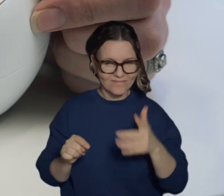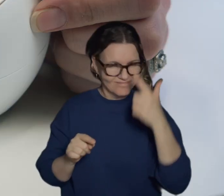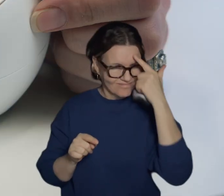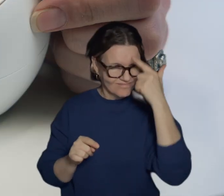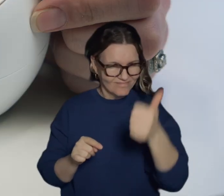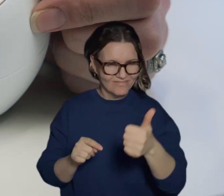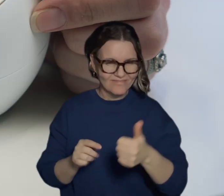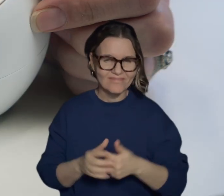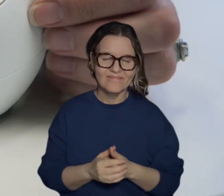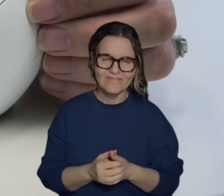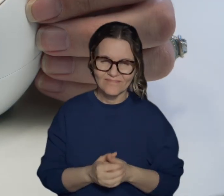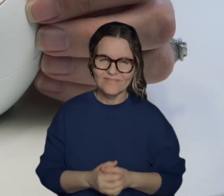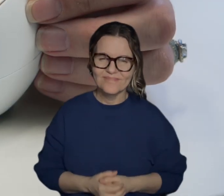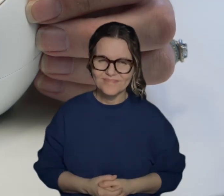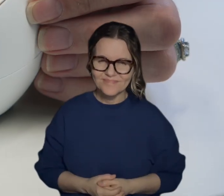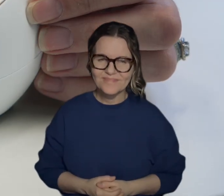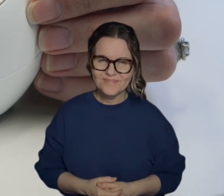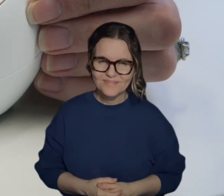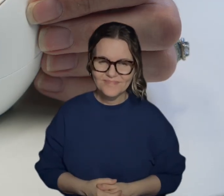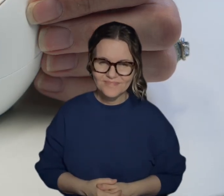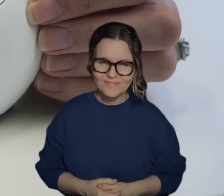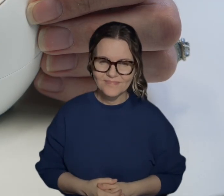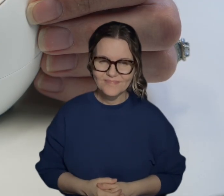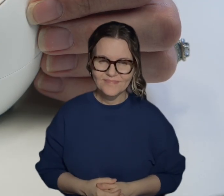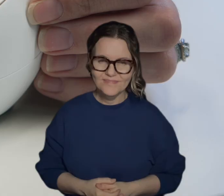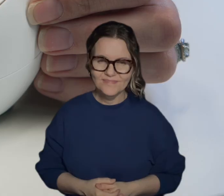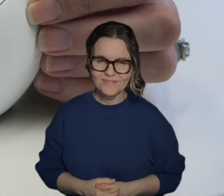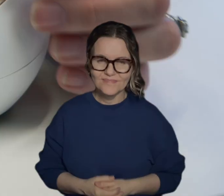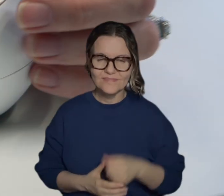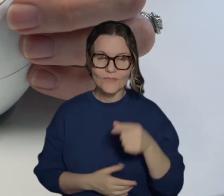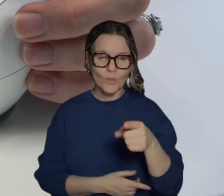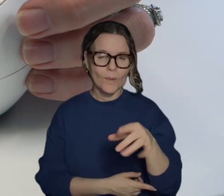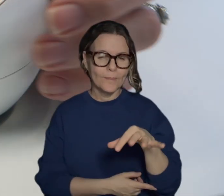so to start your pumping session you're going to turn on whatever side you'd like to pump on let's